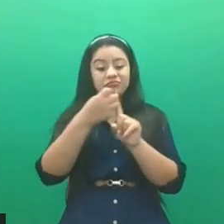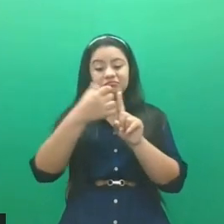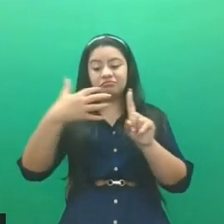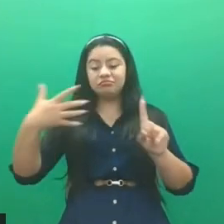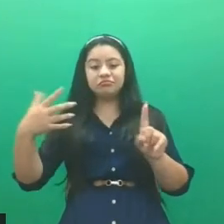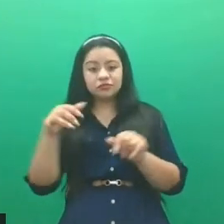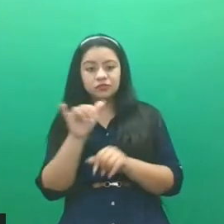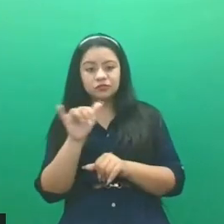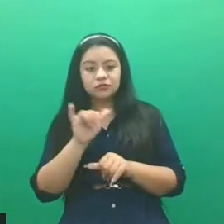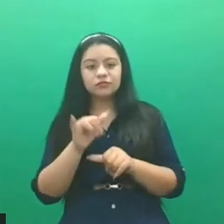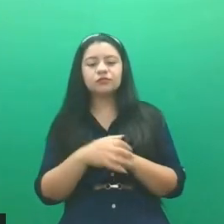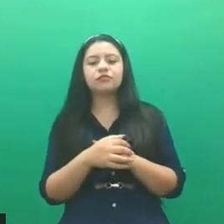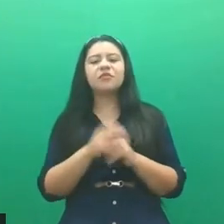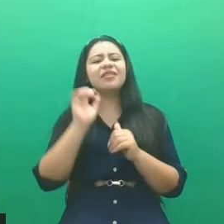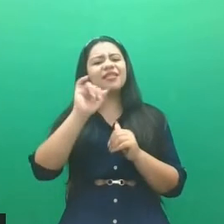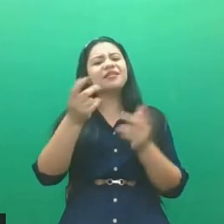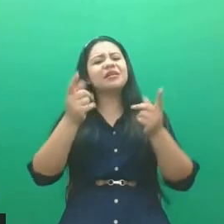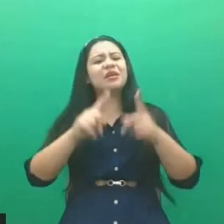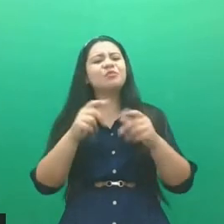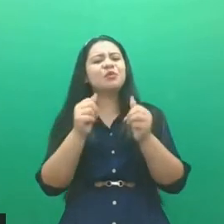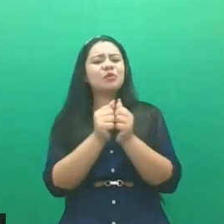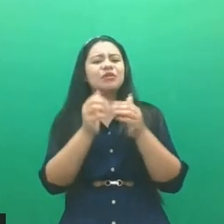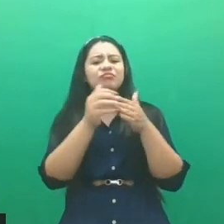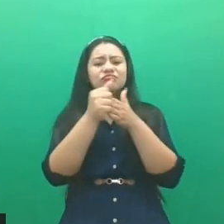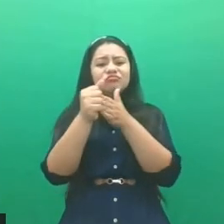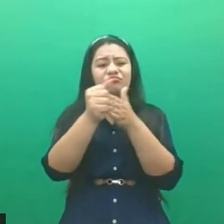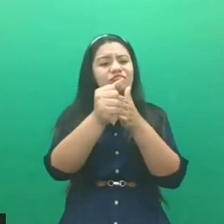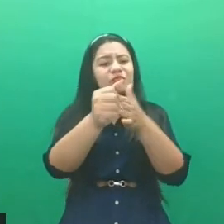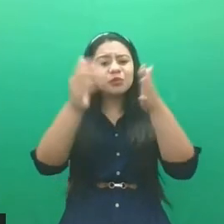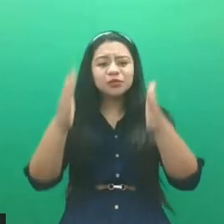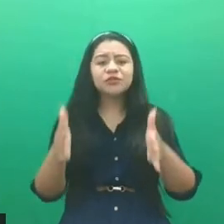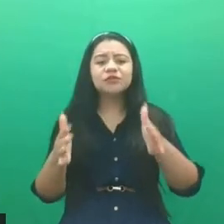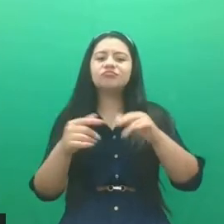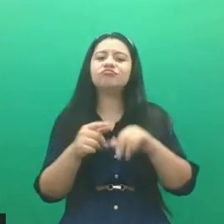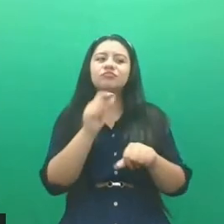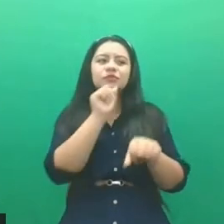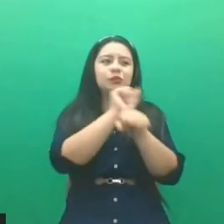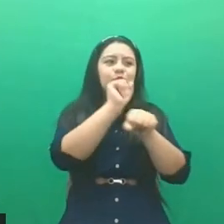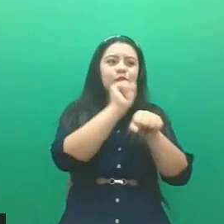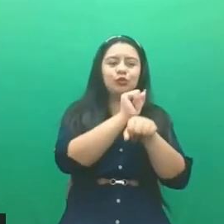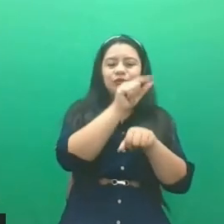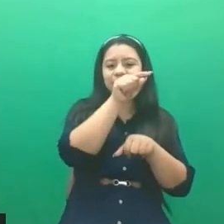the the tour guide, through the docent, through the person working in the space as easily as it